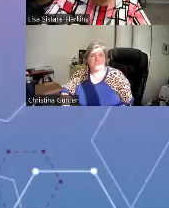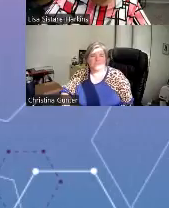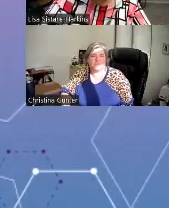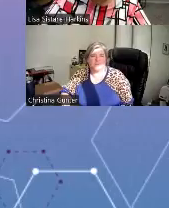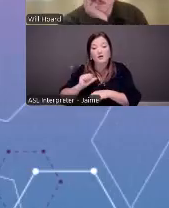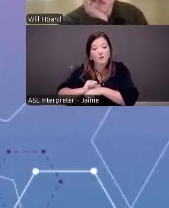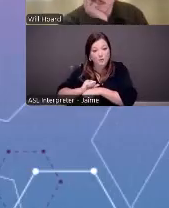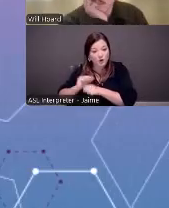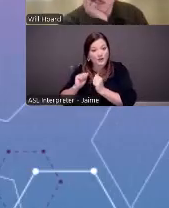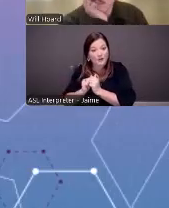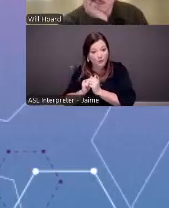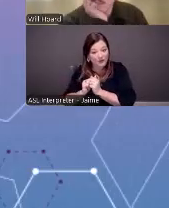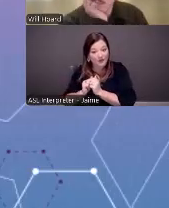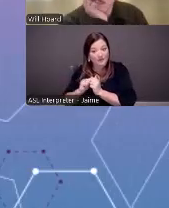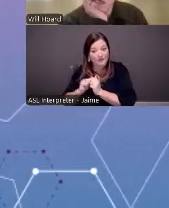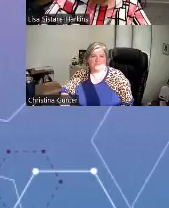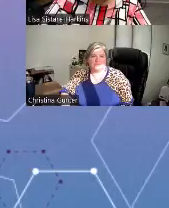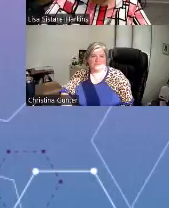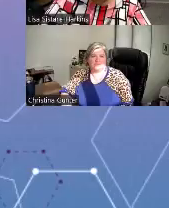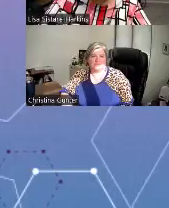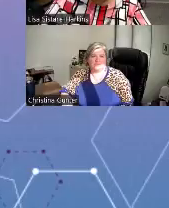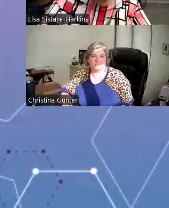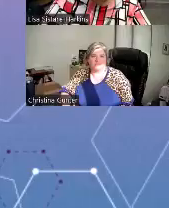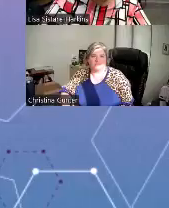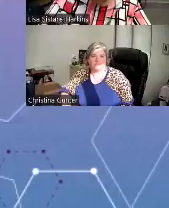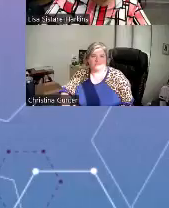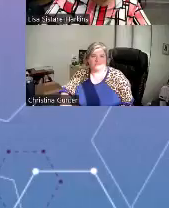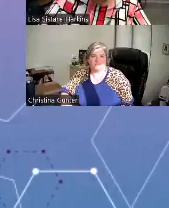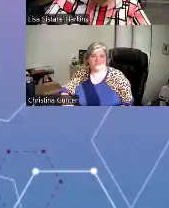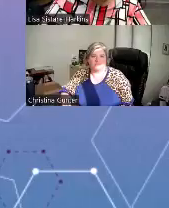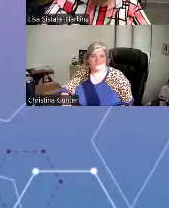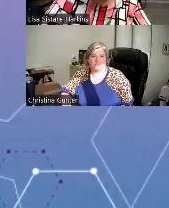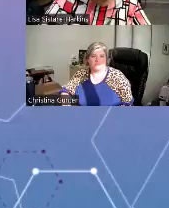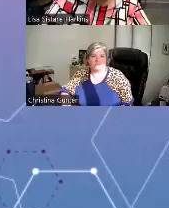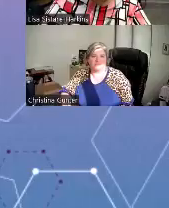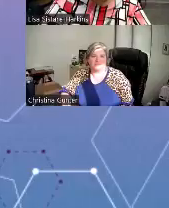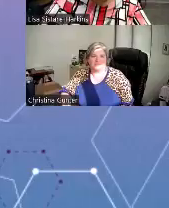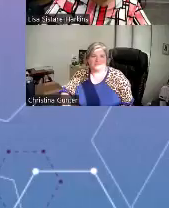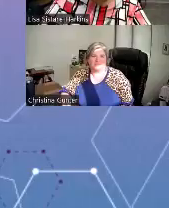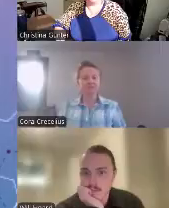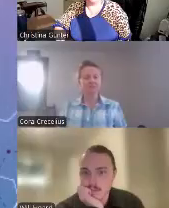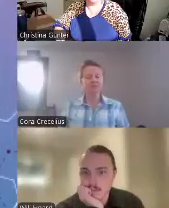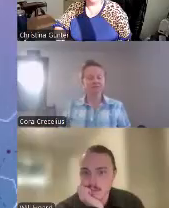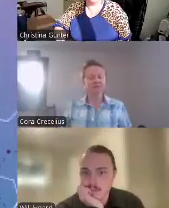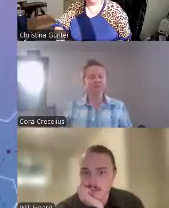Living as community partners but not being mandated by our Institutional Review Board